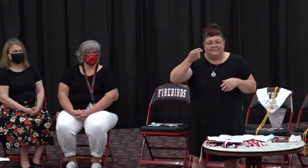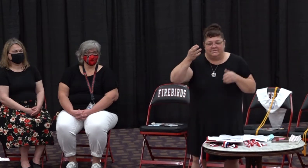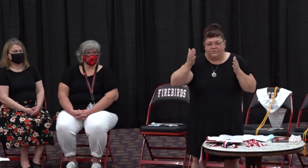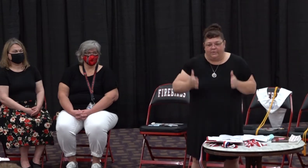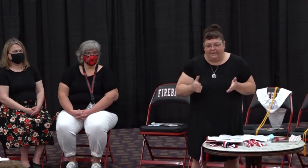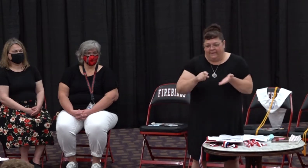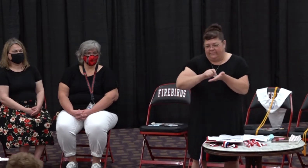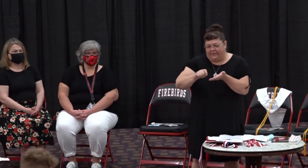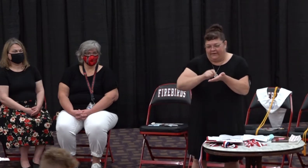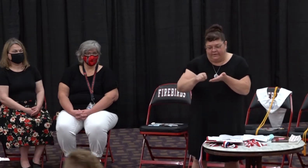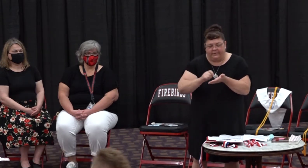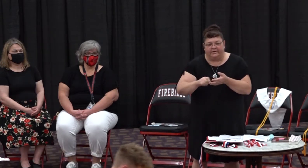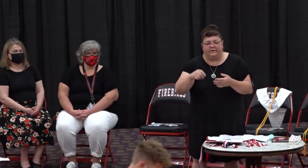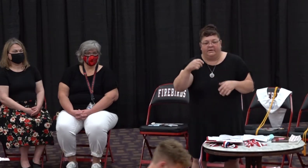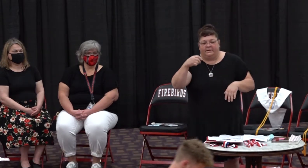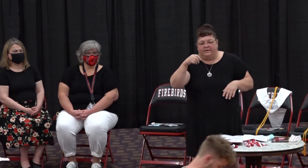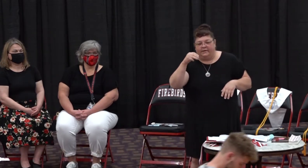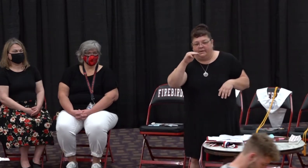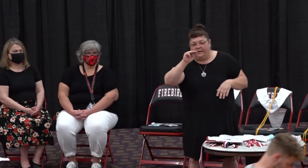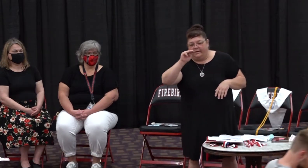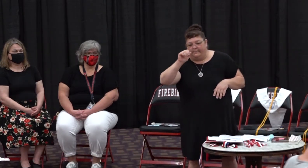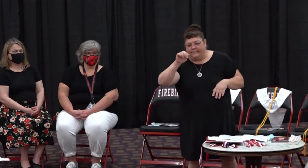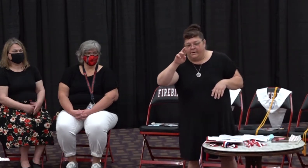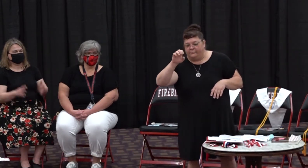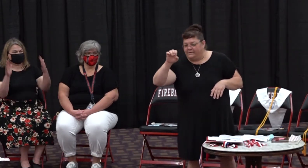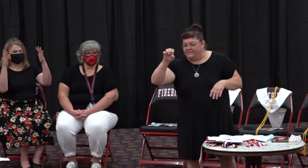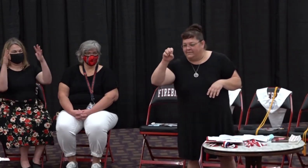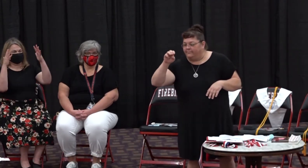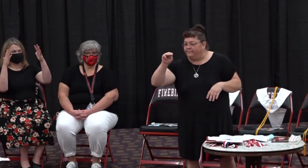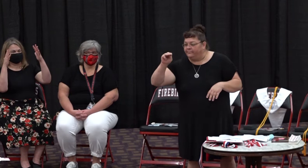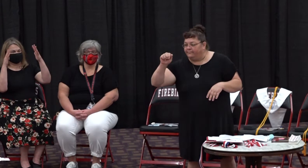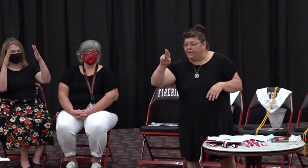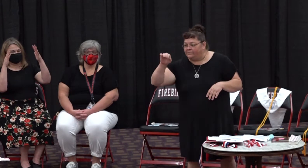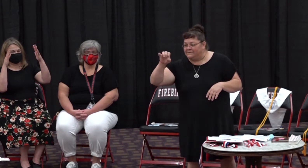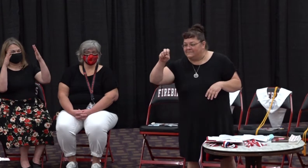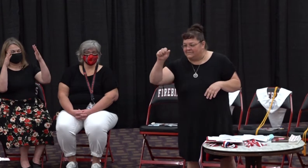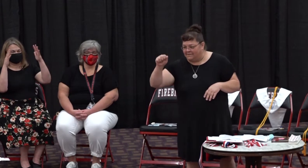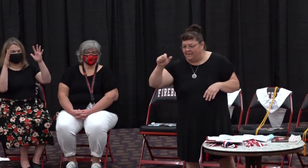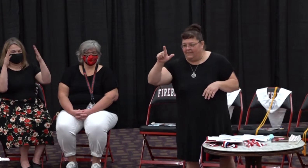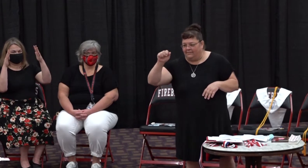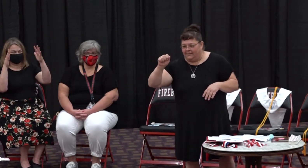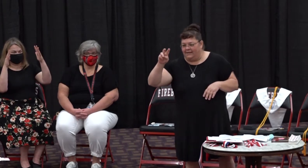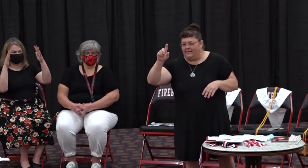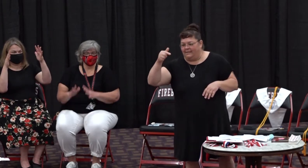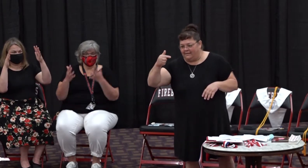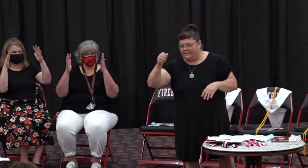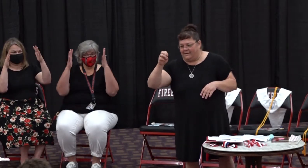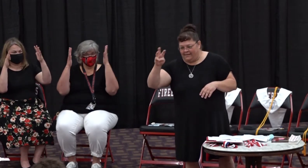And then our historian is Marissa LaGow.